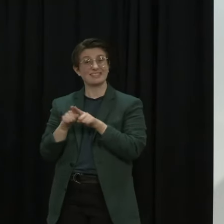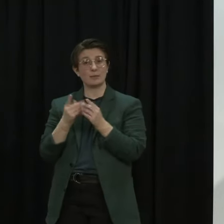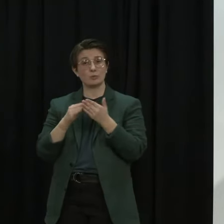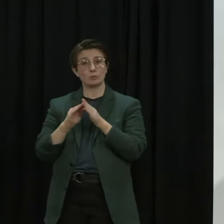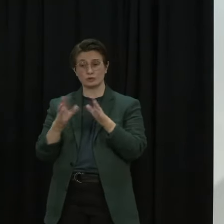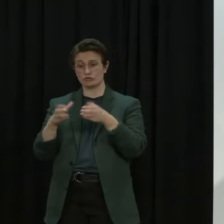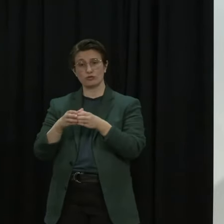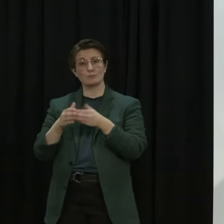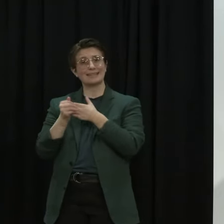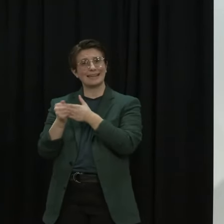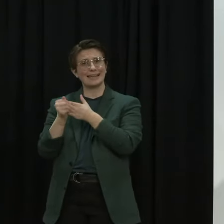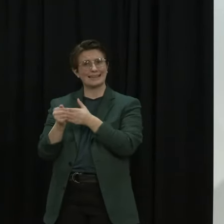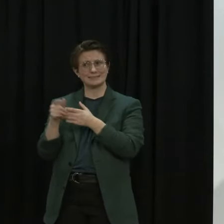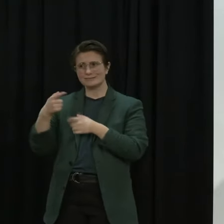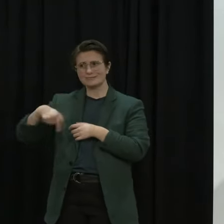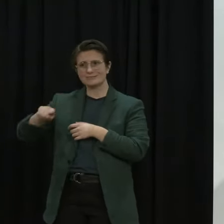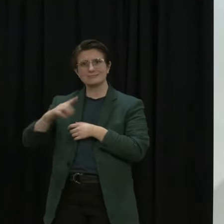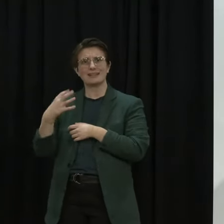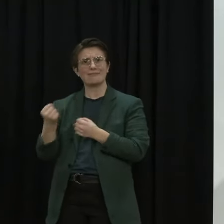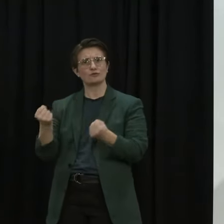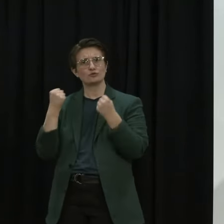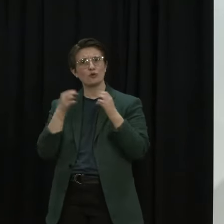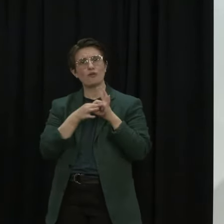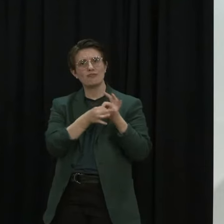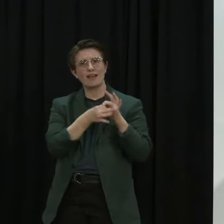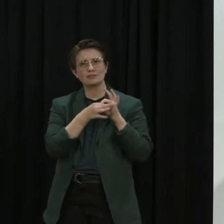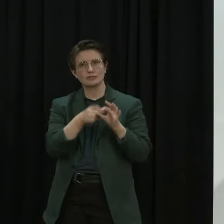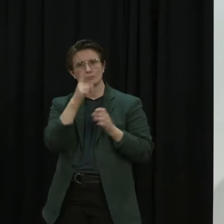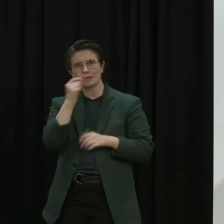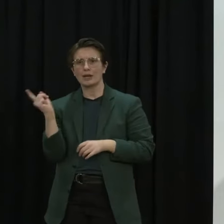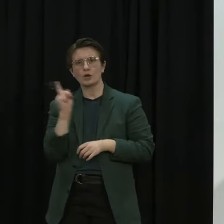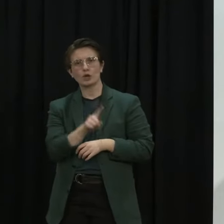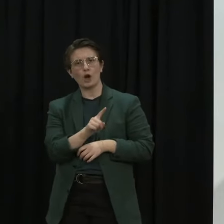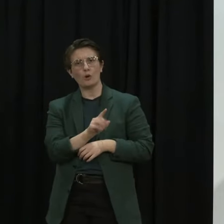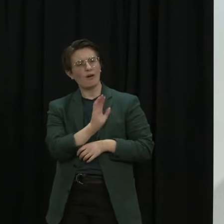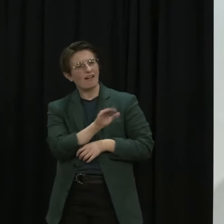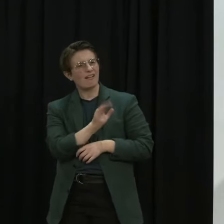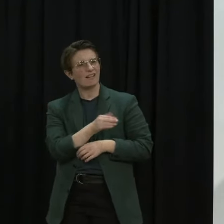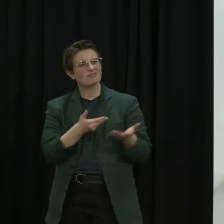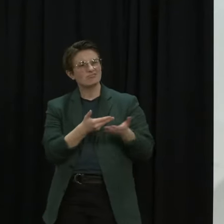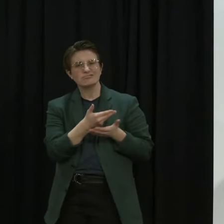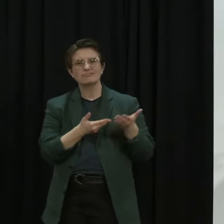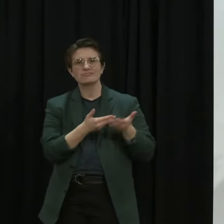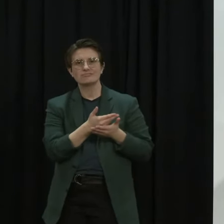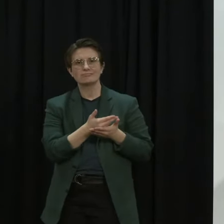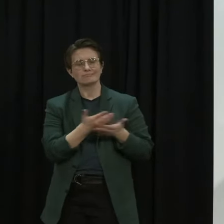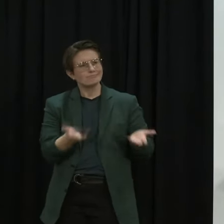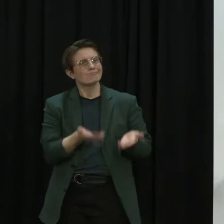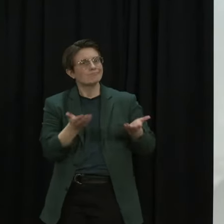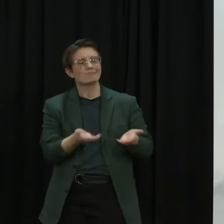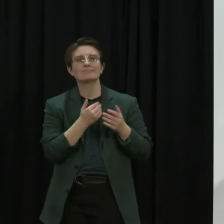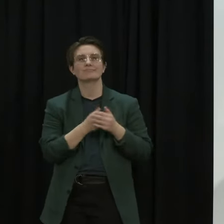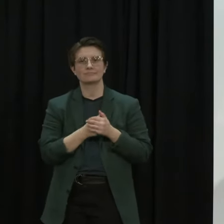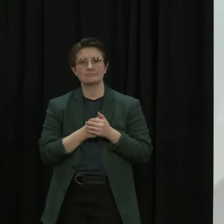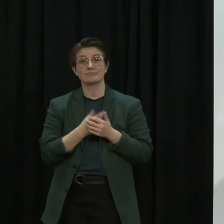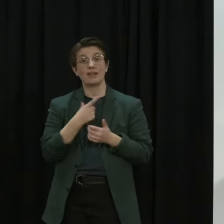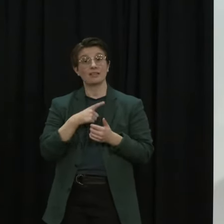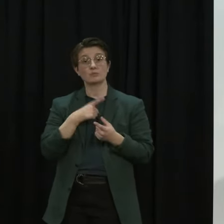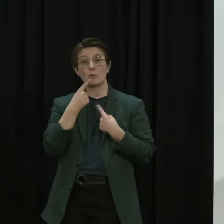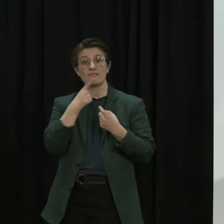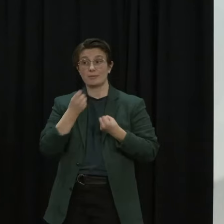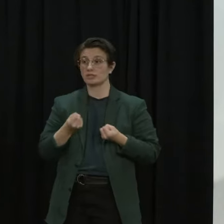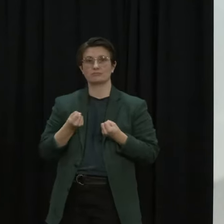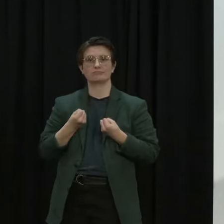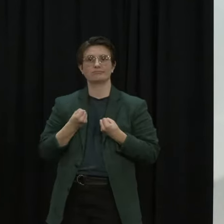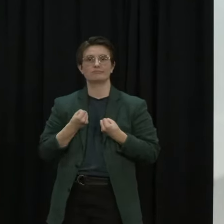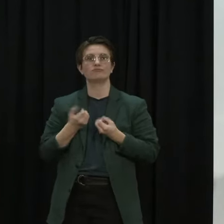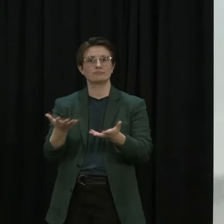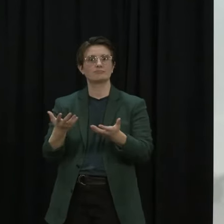polling booth.